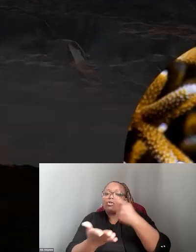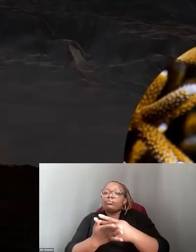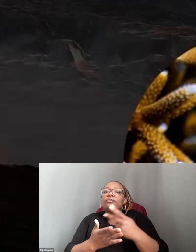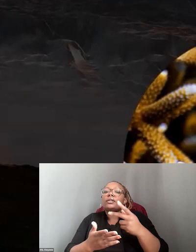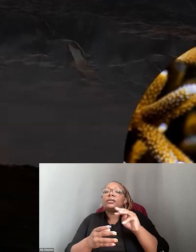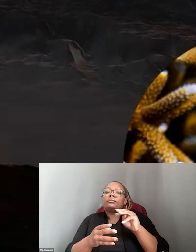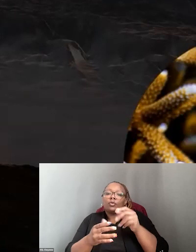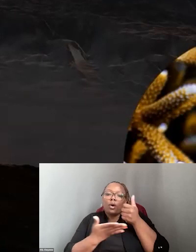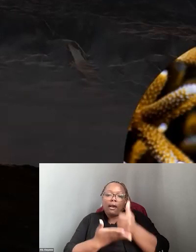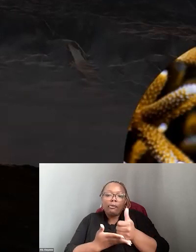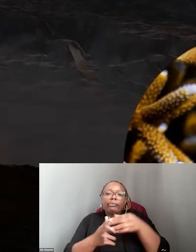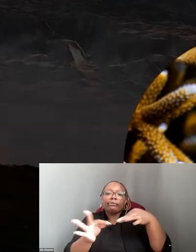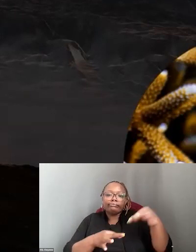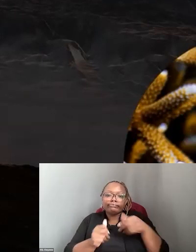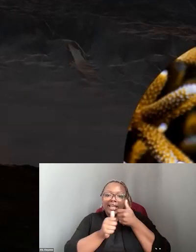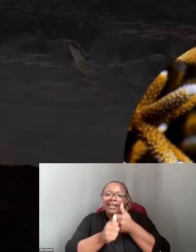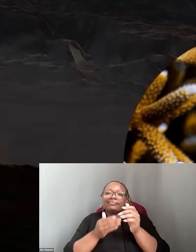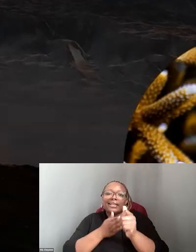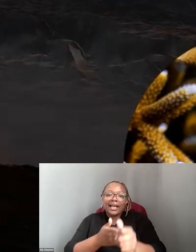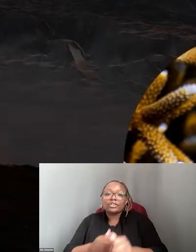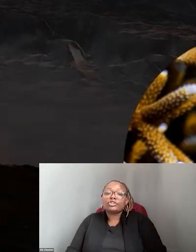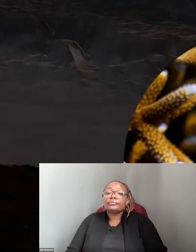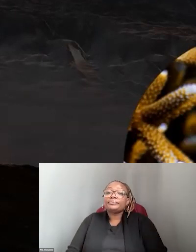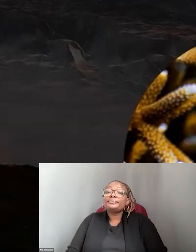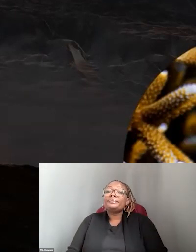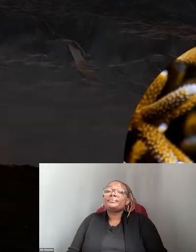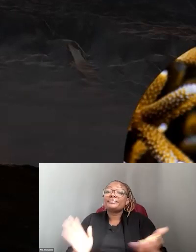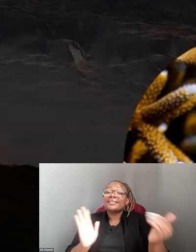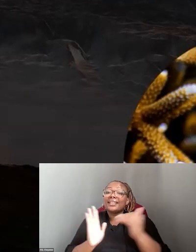Again, I will pass the next section of discussion over to Jeff Vieceli. Thank you.